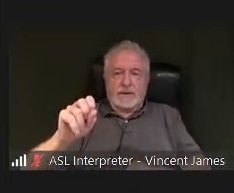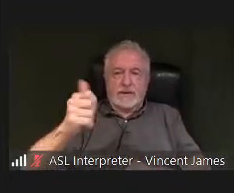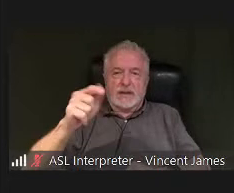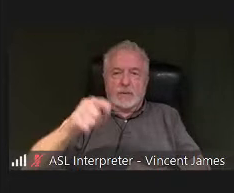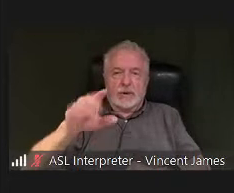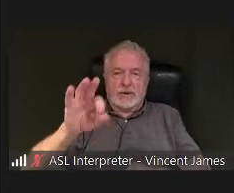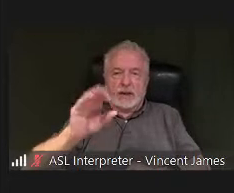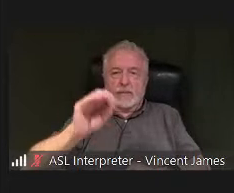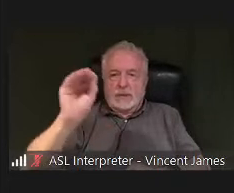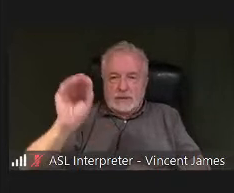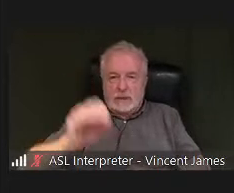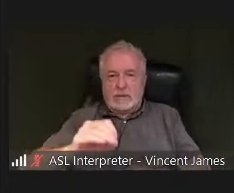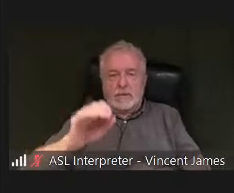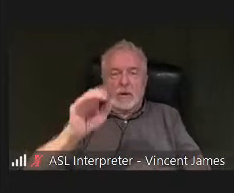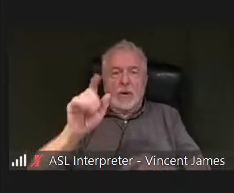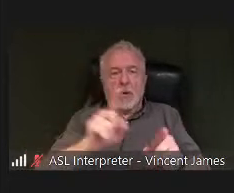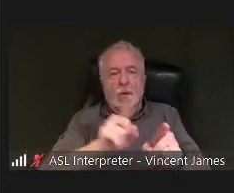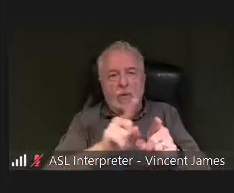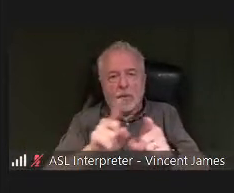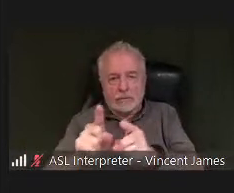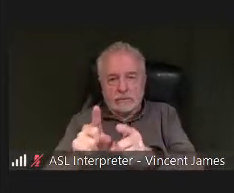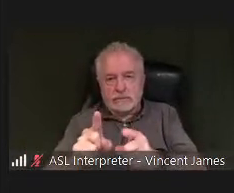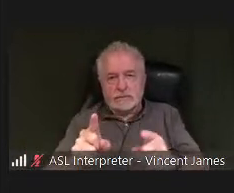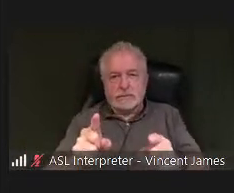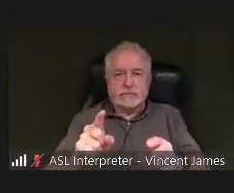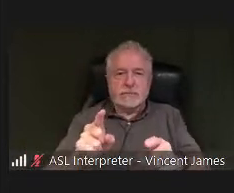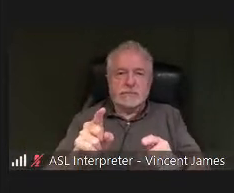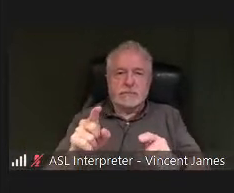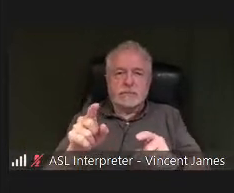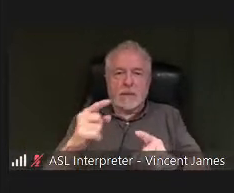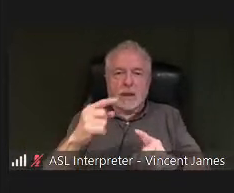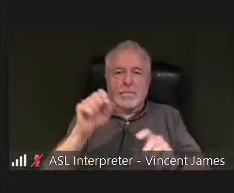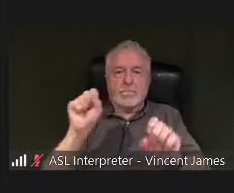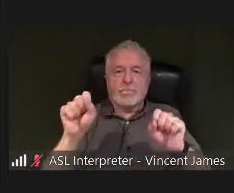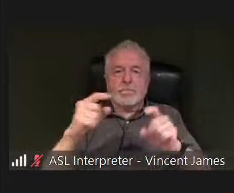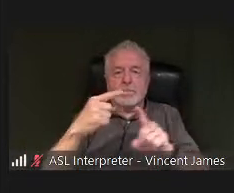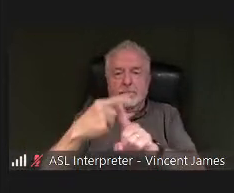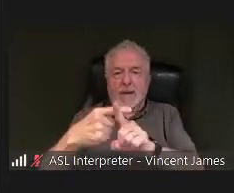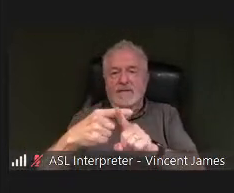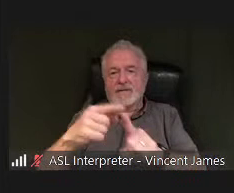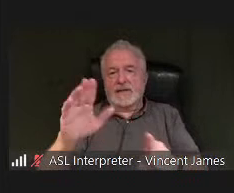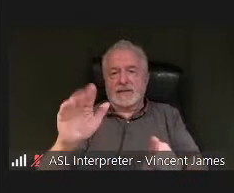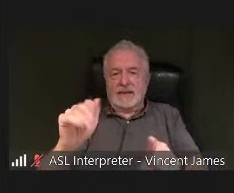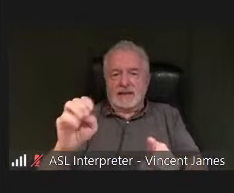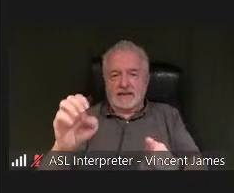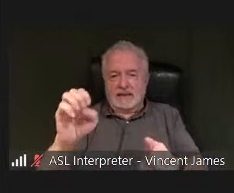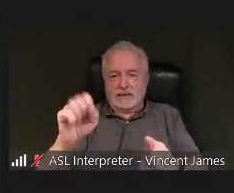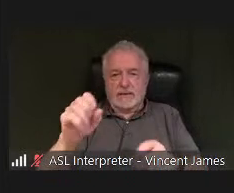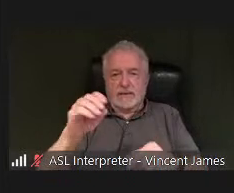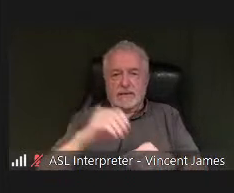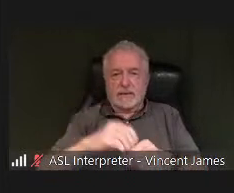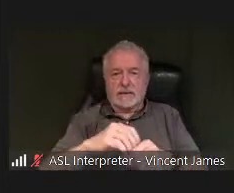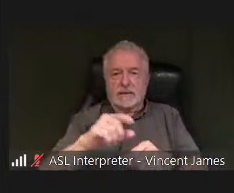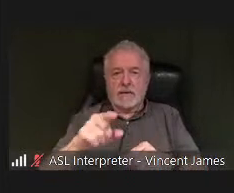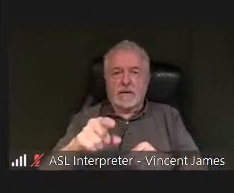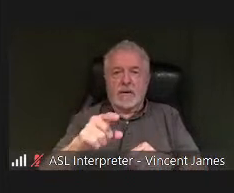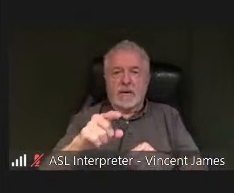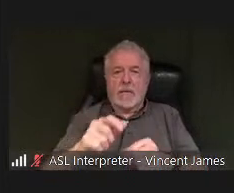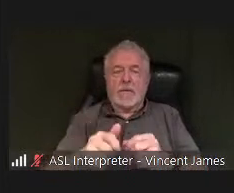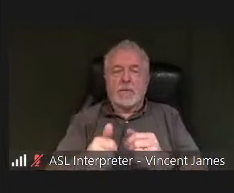percent of the cases in the in the fourth.